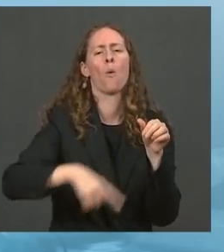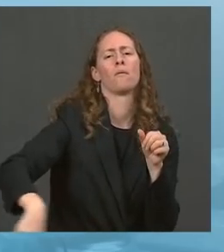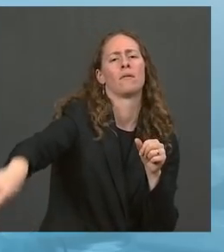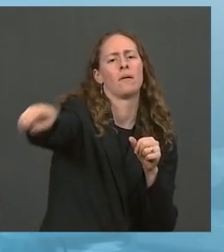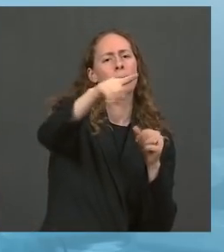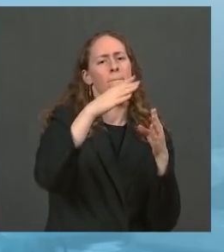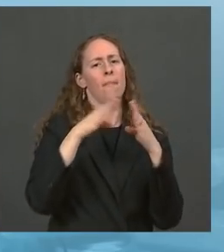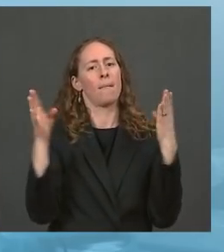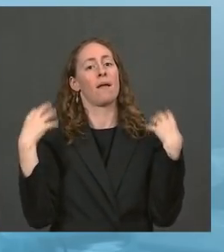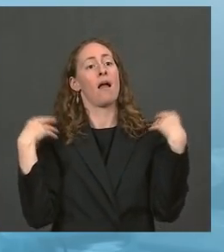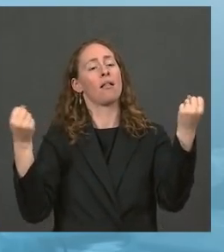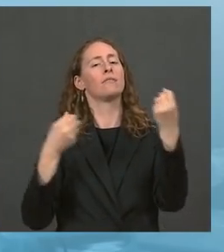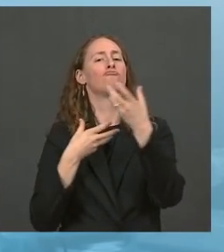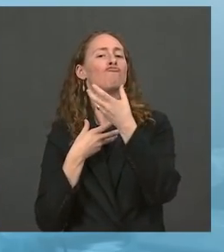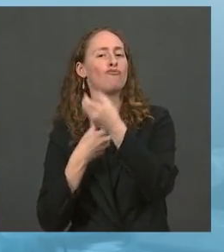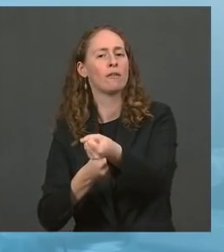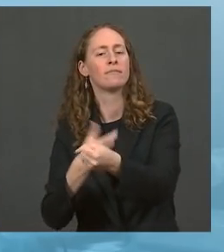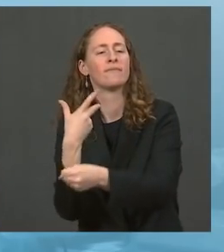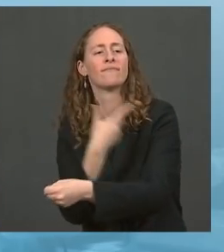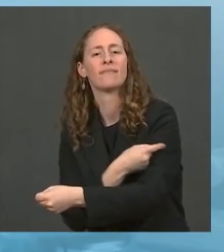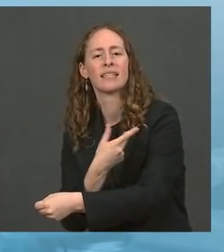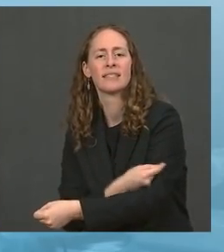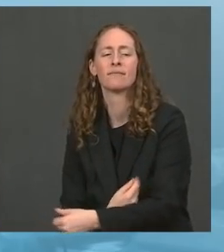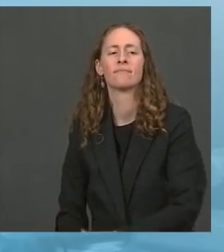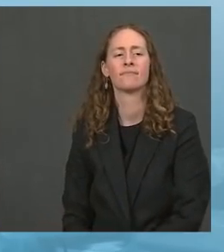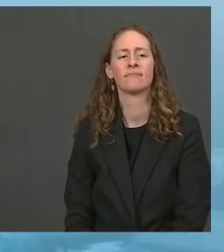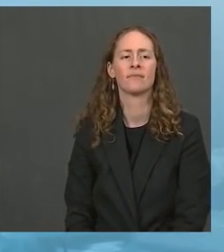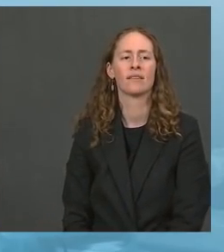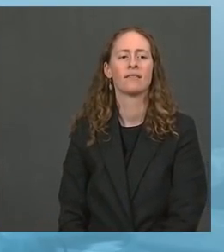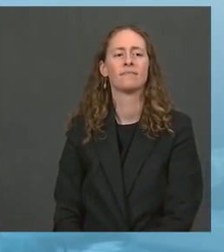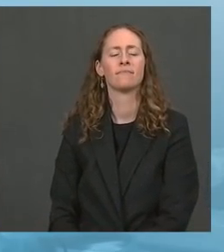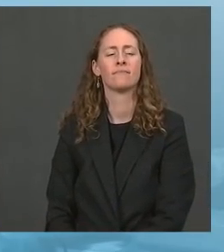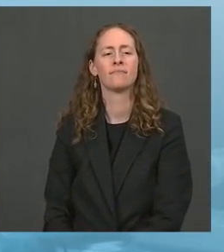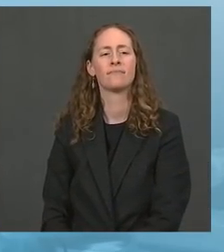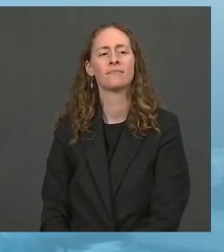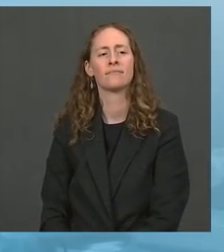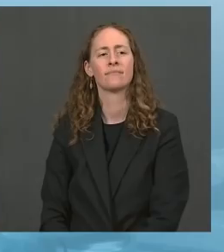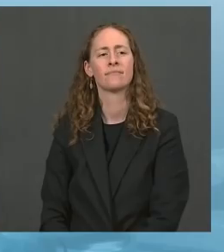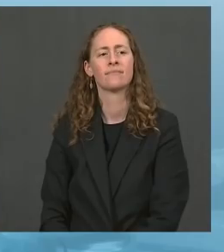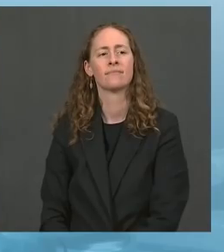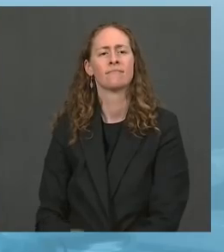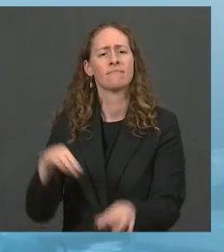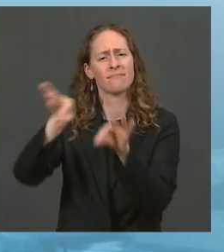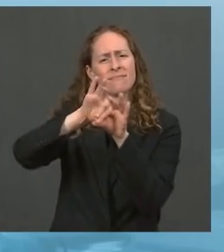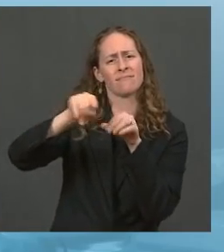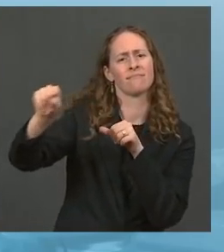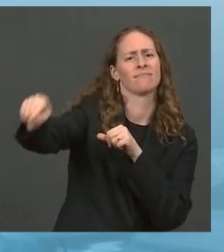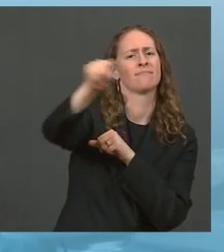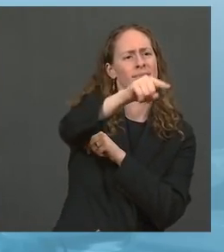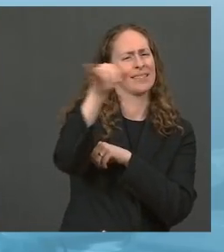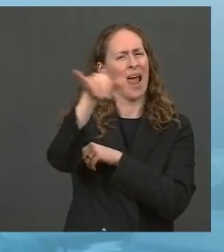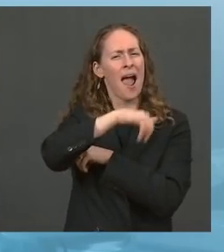It's also important that we are working toward common goals and targets so that we can measure our progress and hold ourselves